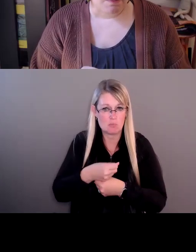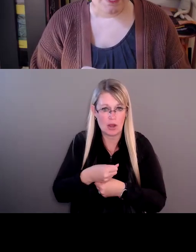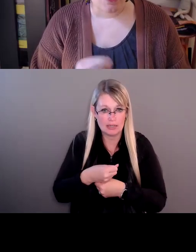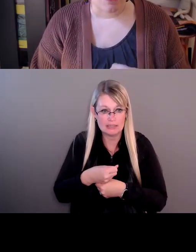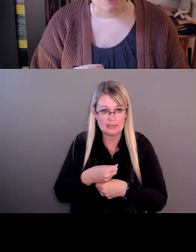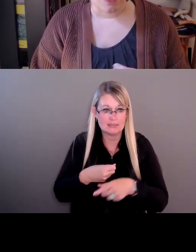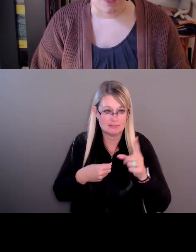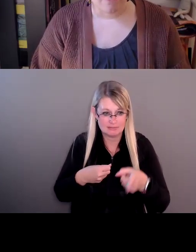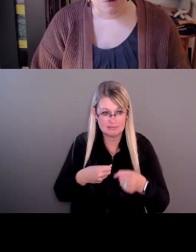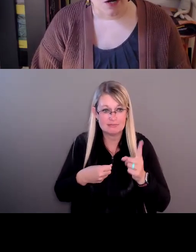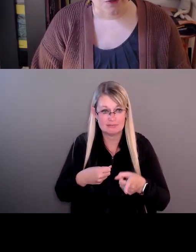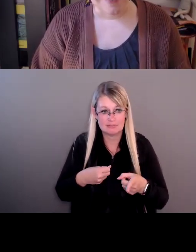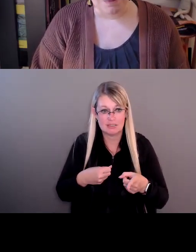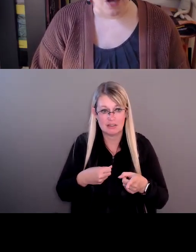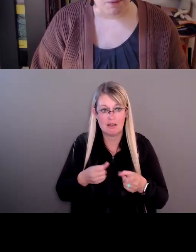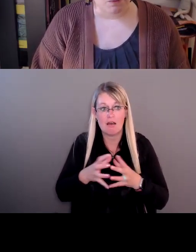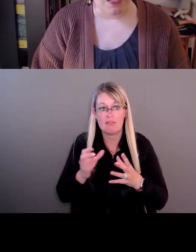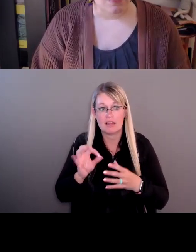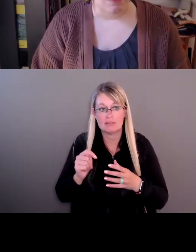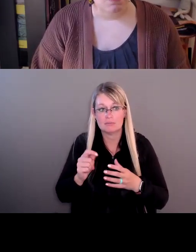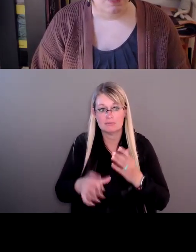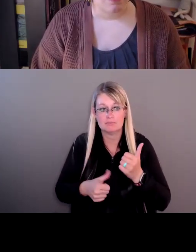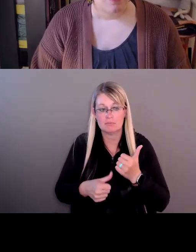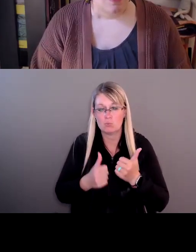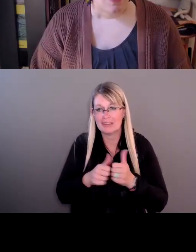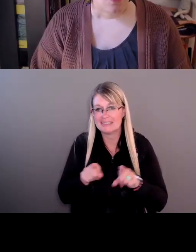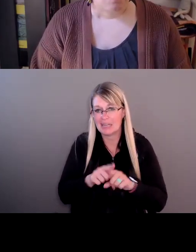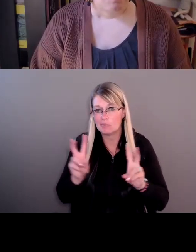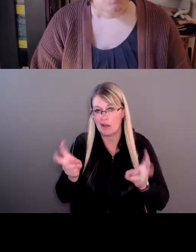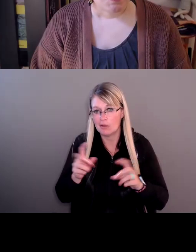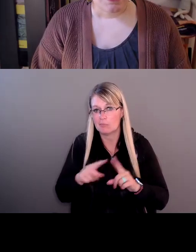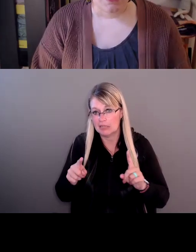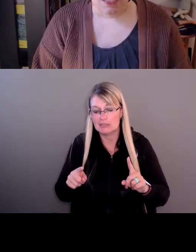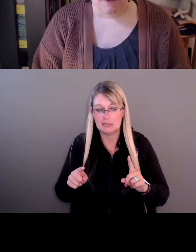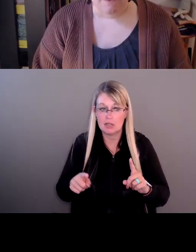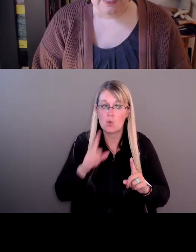bit here, because it's under the same topic basically, but there was basically a list of